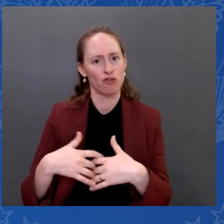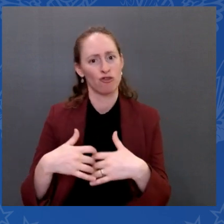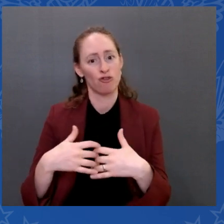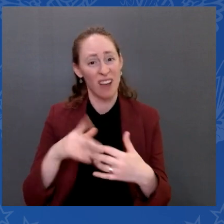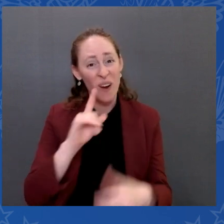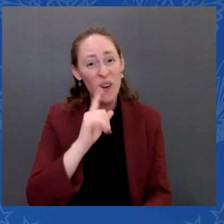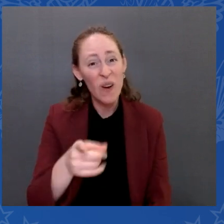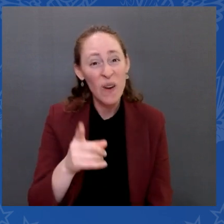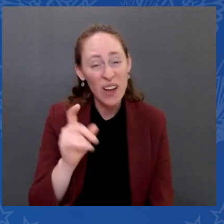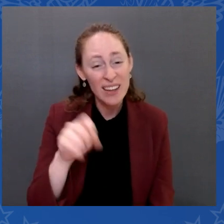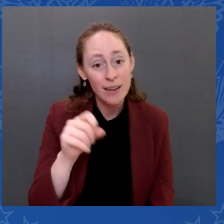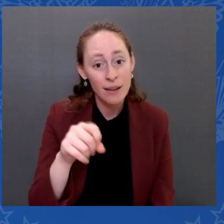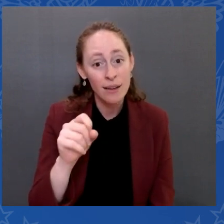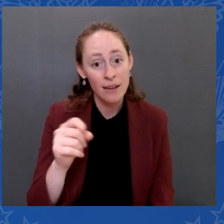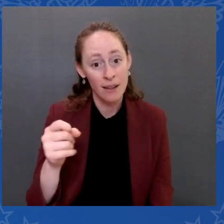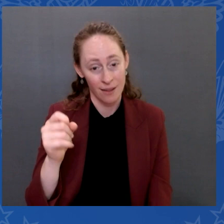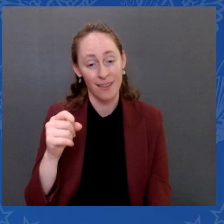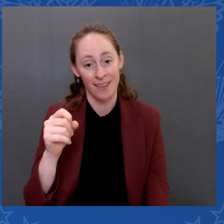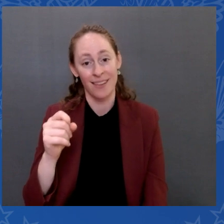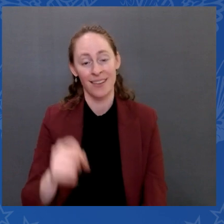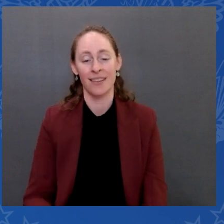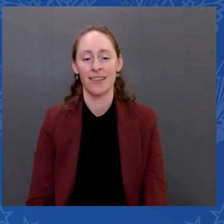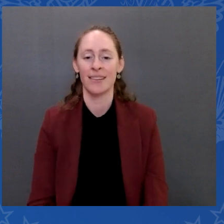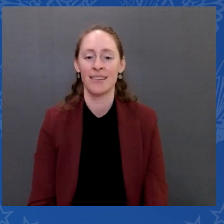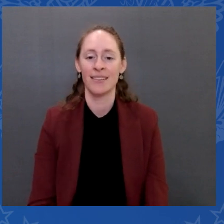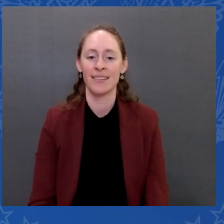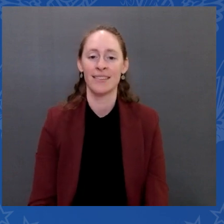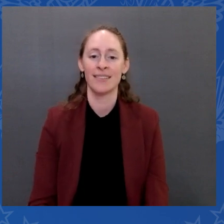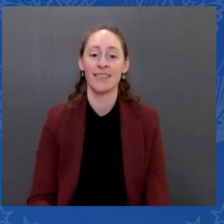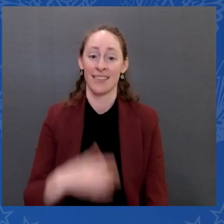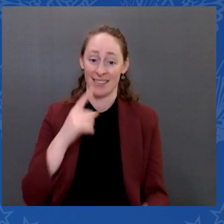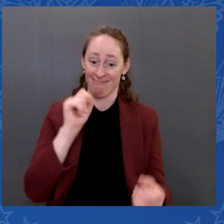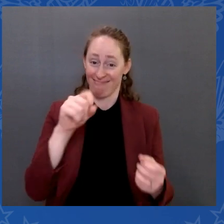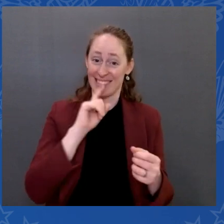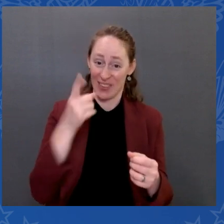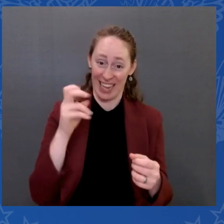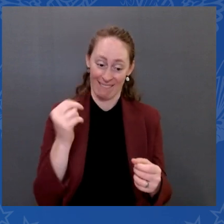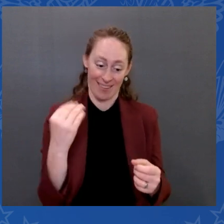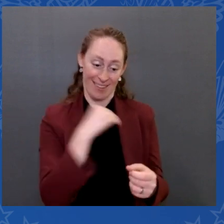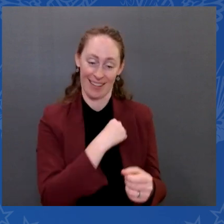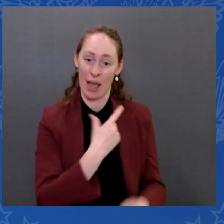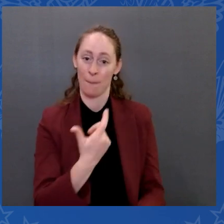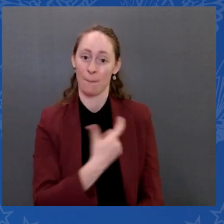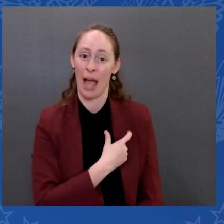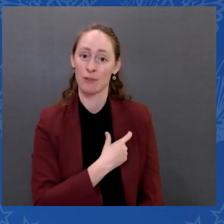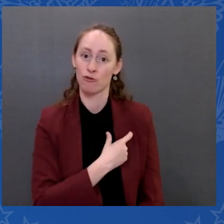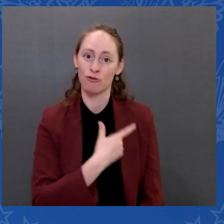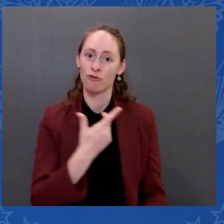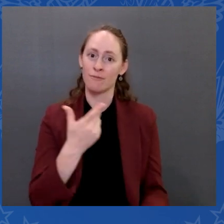In Cummins's case, we also buy the full range of semiconductors. And I want to highlight how important that is.